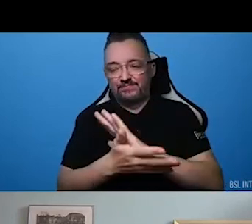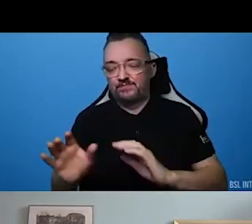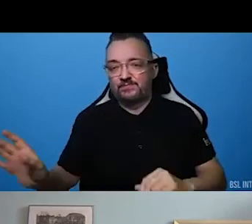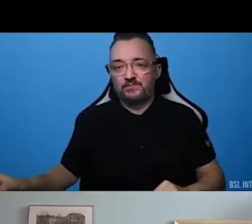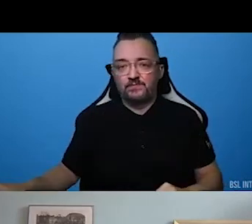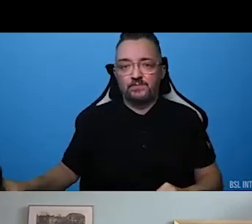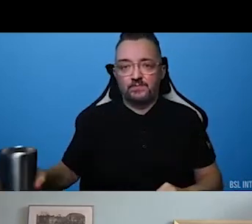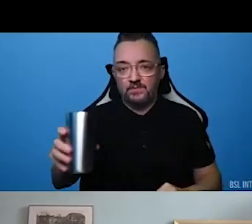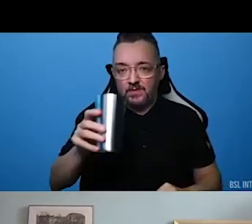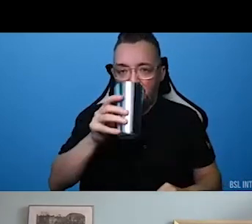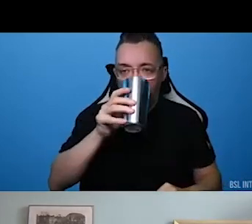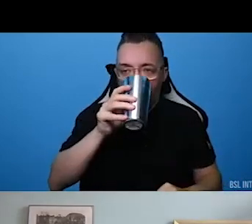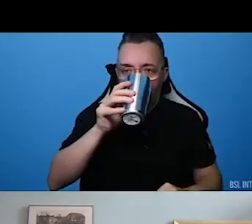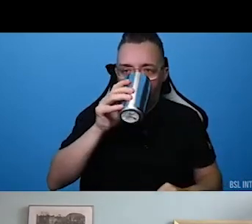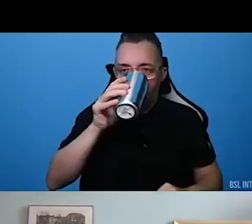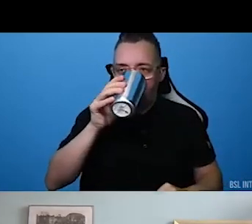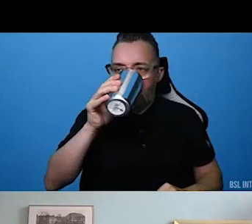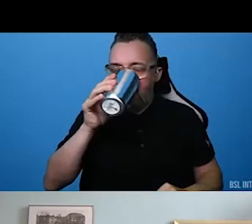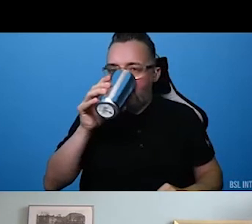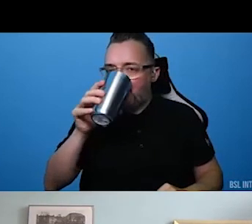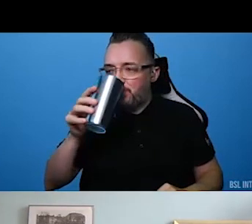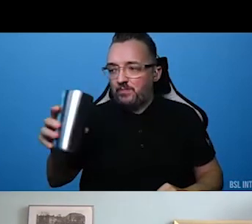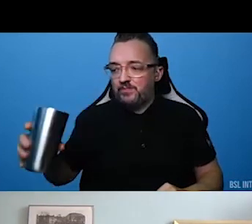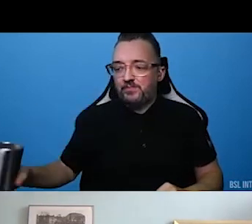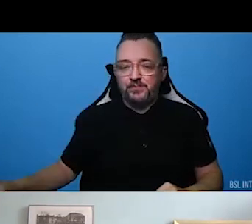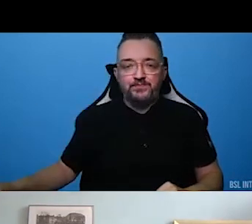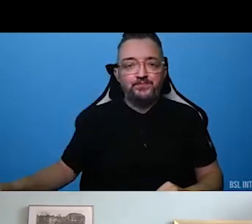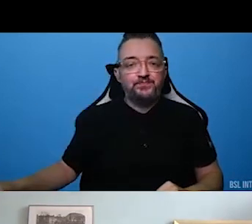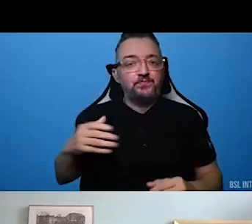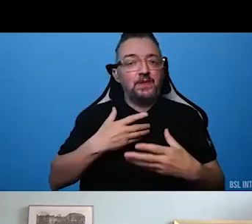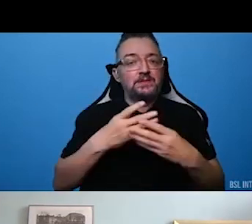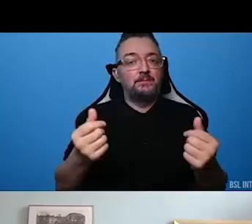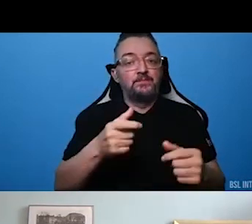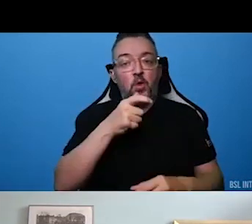Yeah absolutely. And you know we've had a few comments through from John